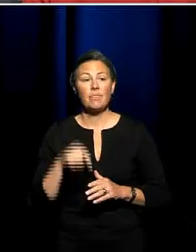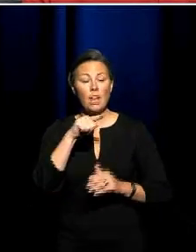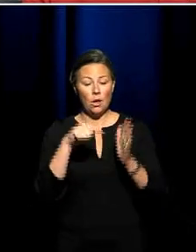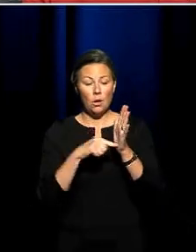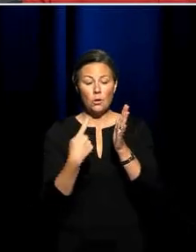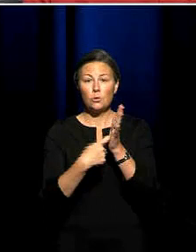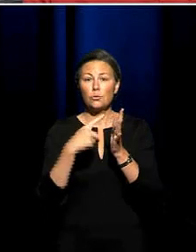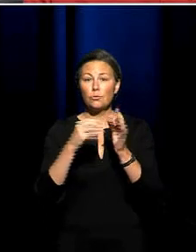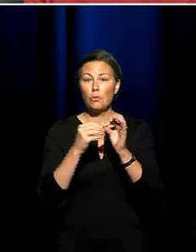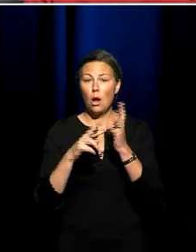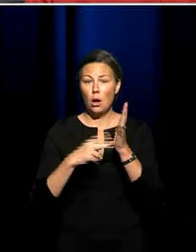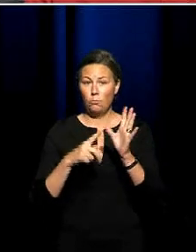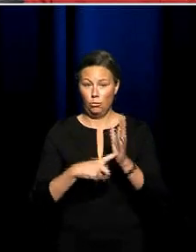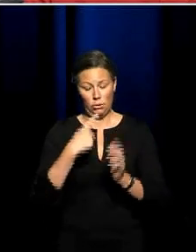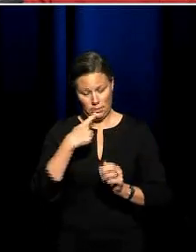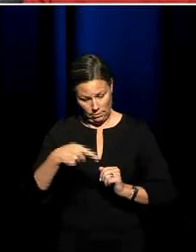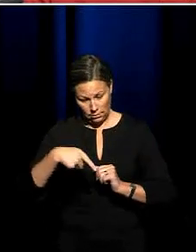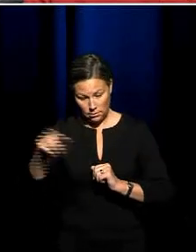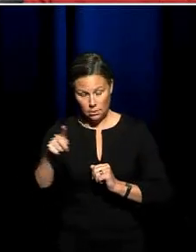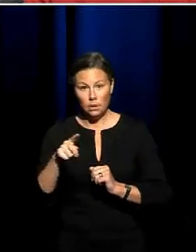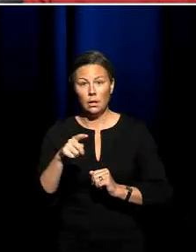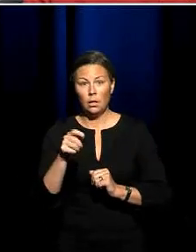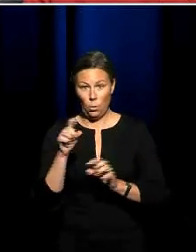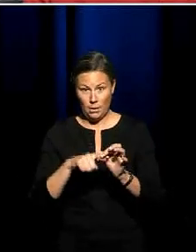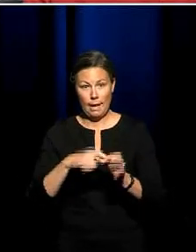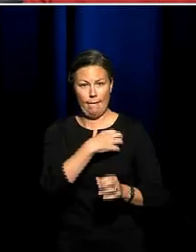Queensland to commission the construction of an accessible front